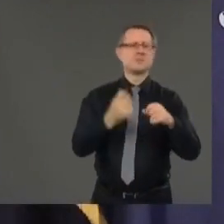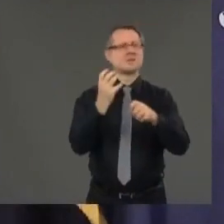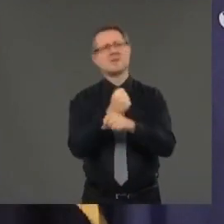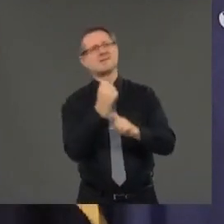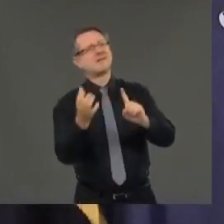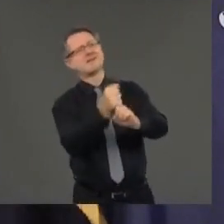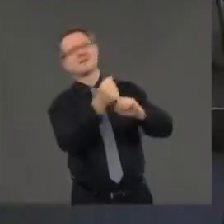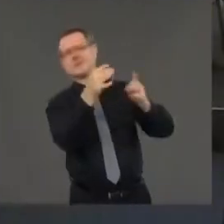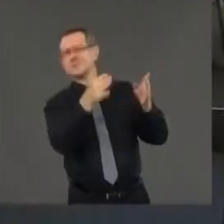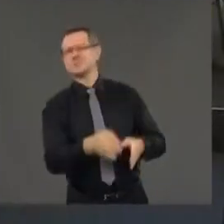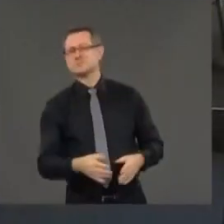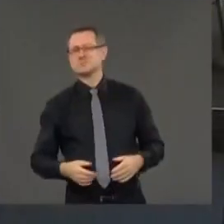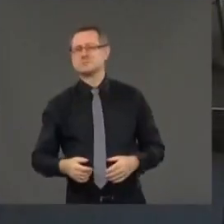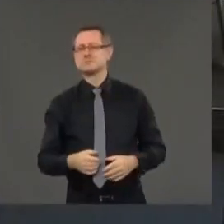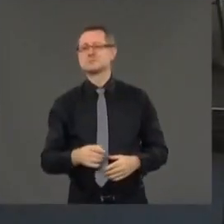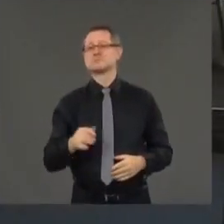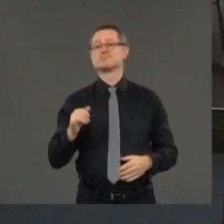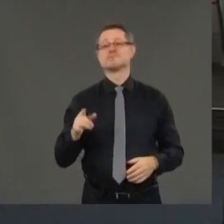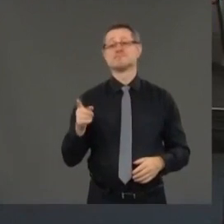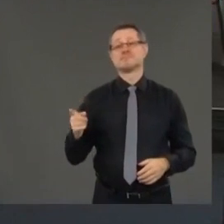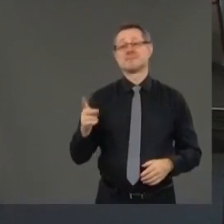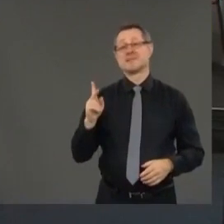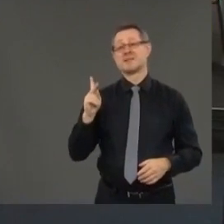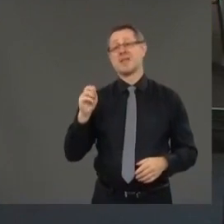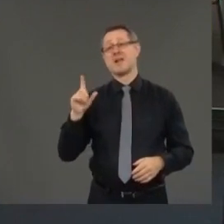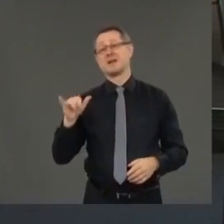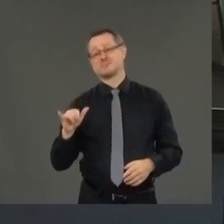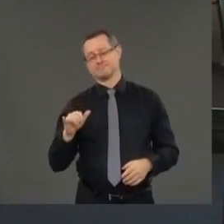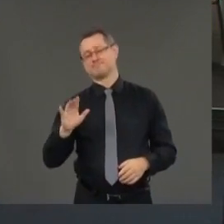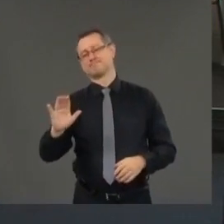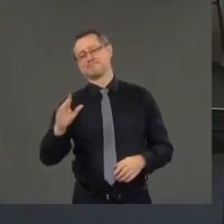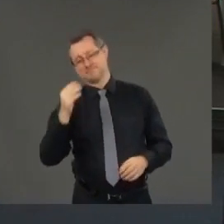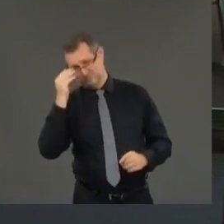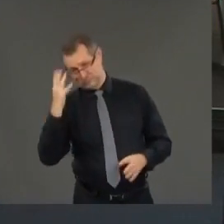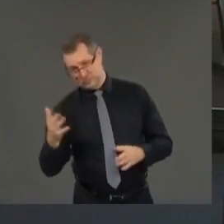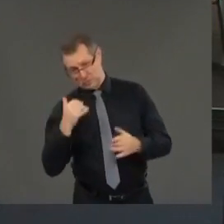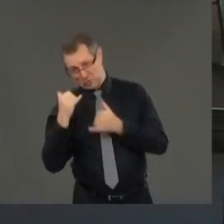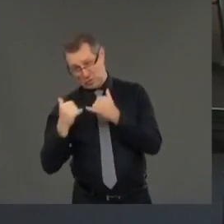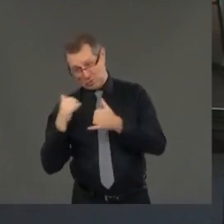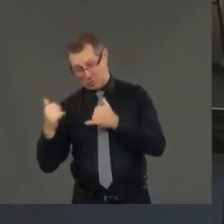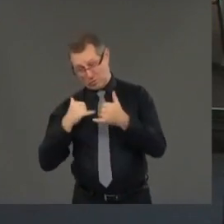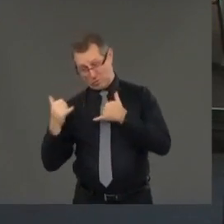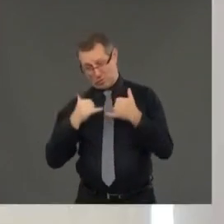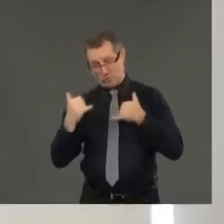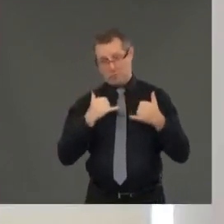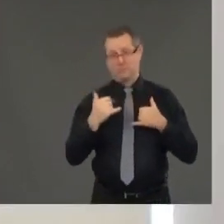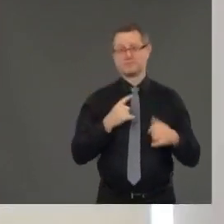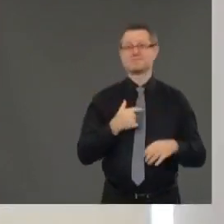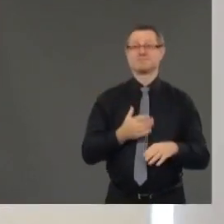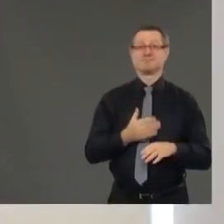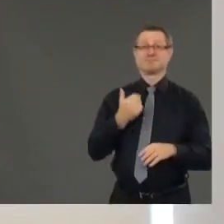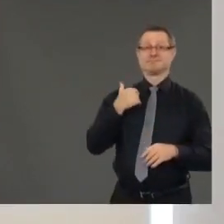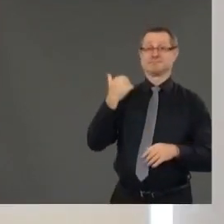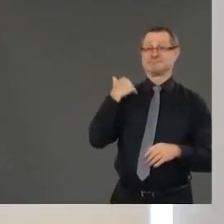CAN'T GET HOLD OF SOMEBODY TO SAY, HEY, WHAT'S GOING ON WITH MY CLAIM?